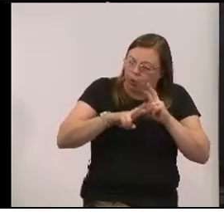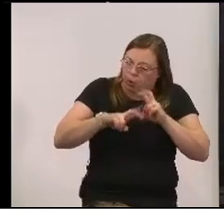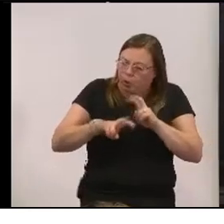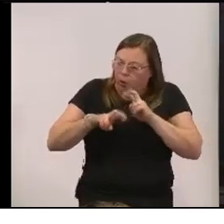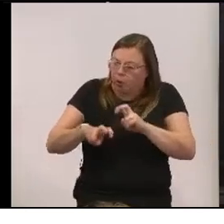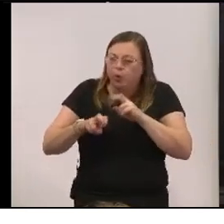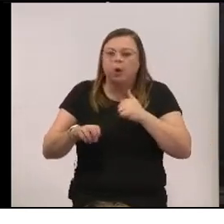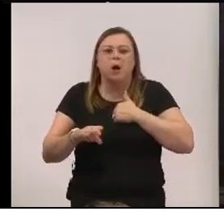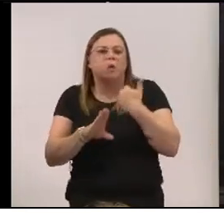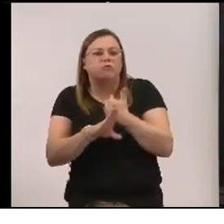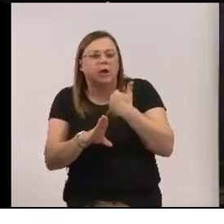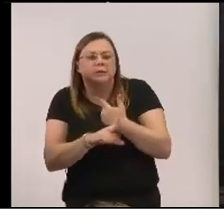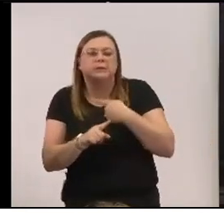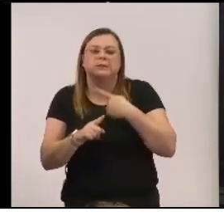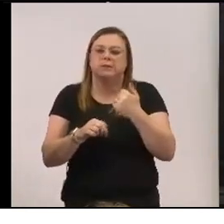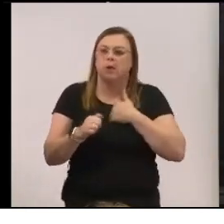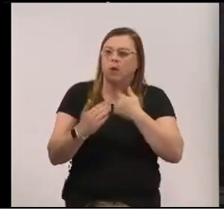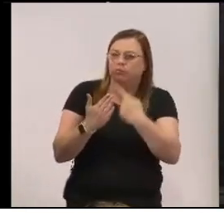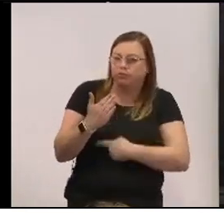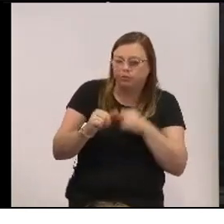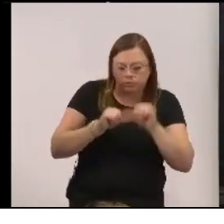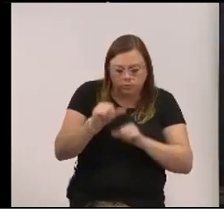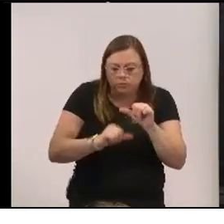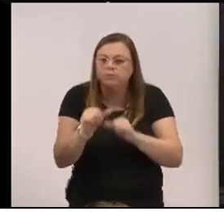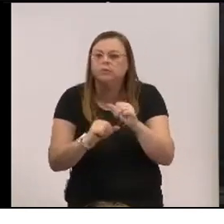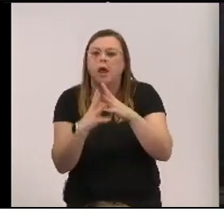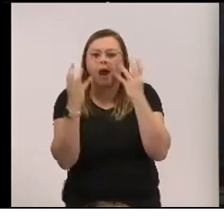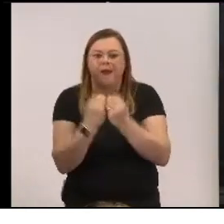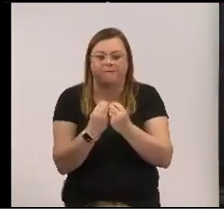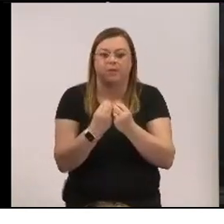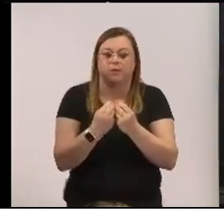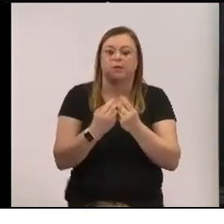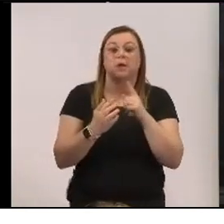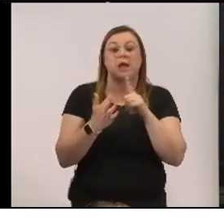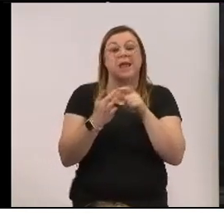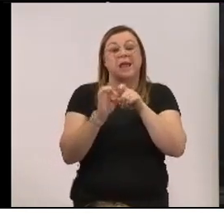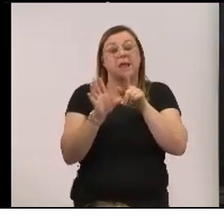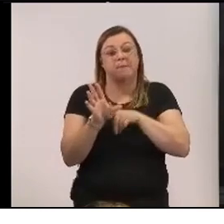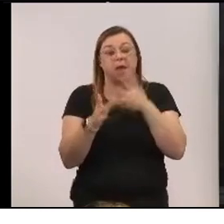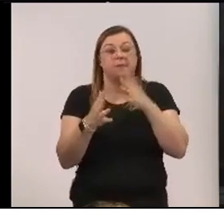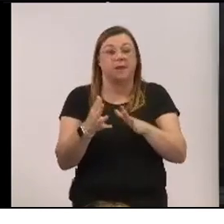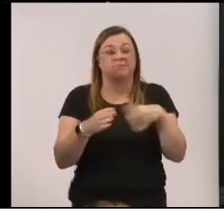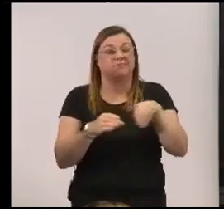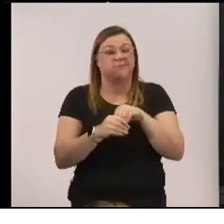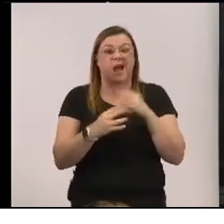practices or processes in general. eBay has been in accessibility for quite a while.